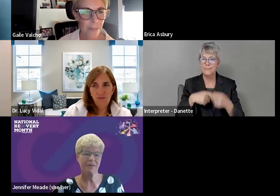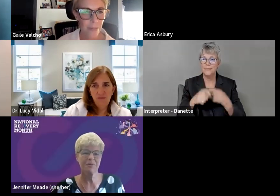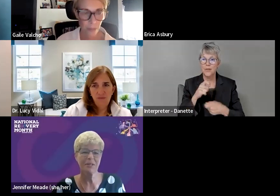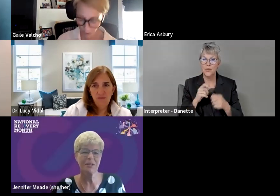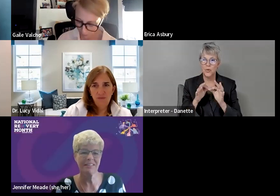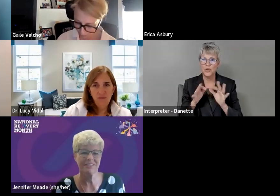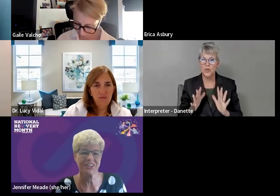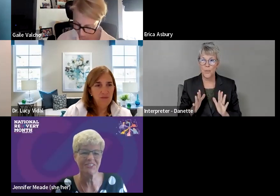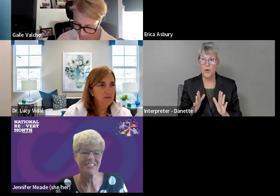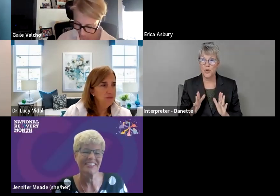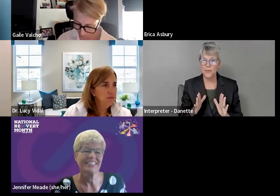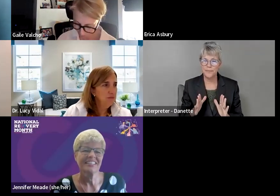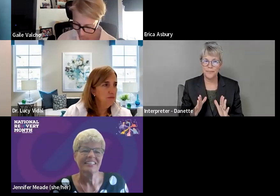Jennifer Meade (she/her): That would be me, Charles.